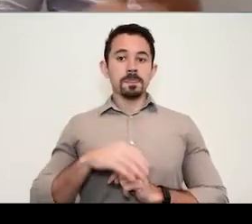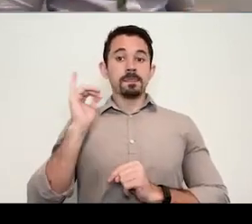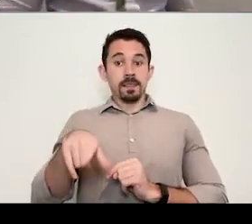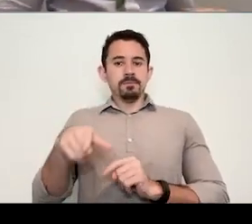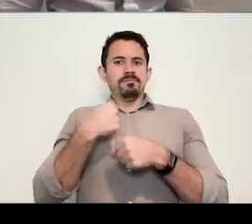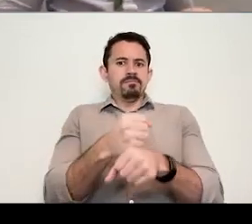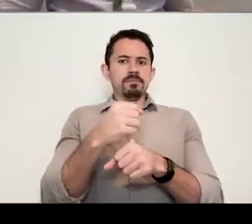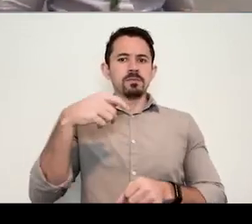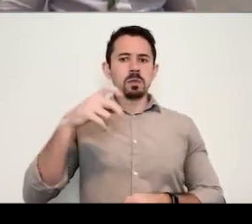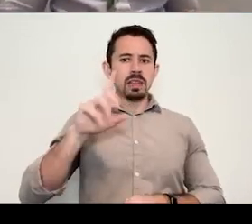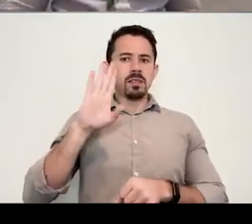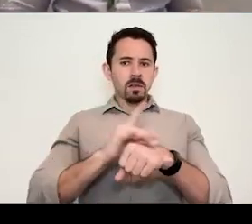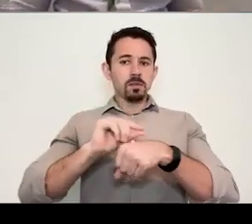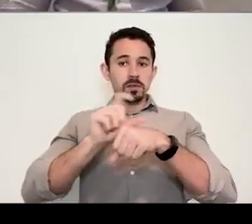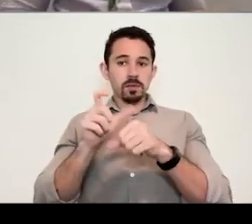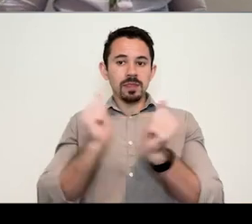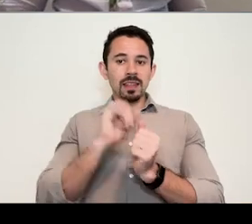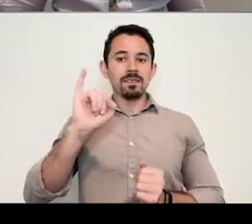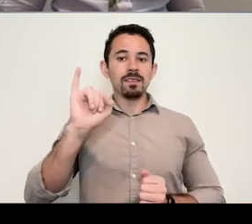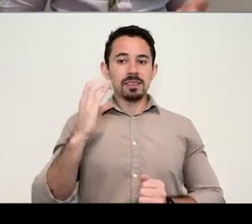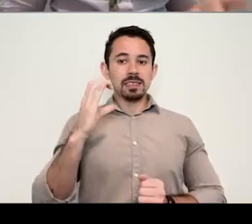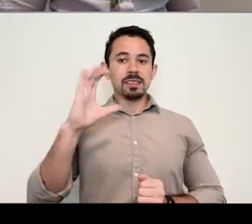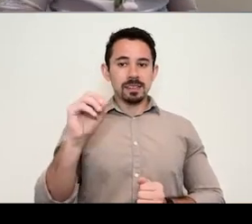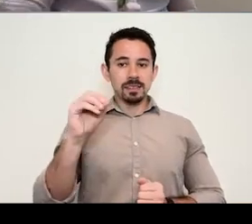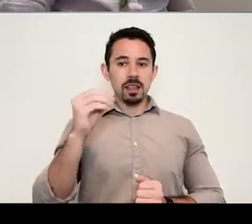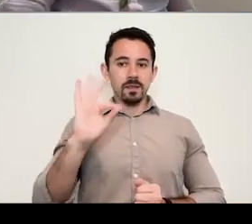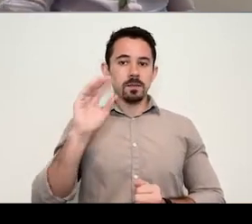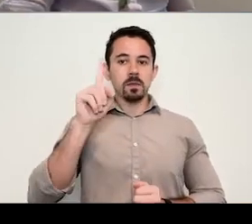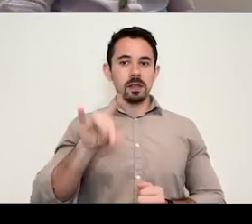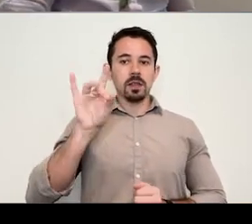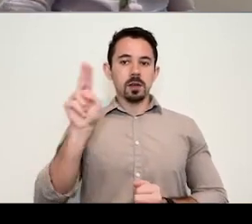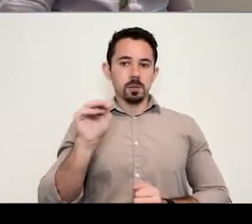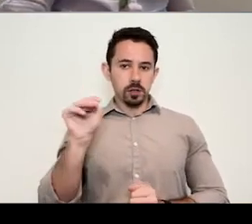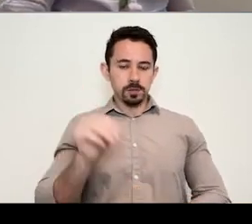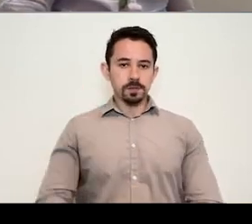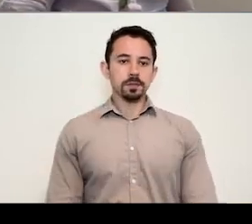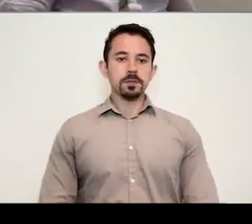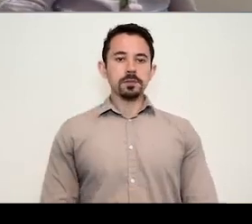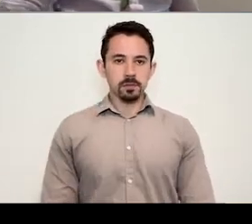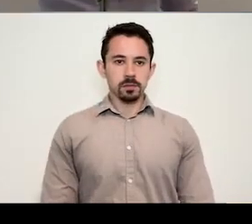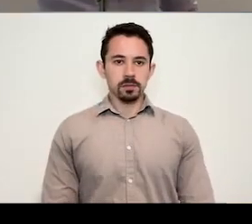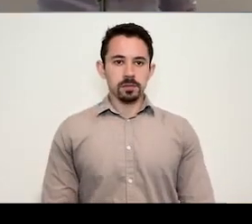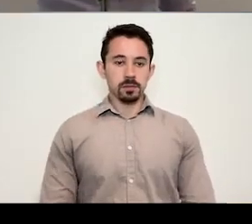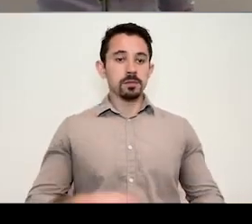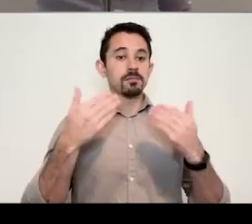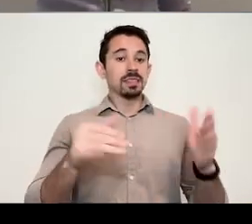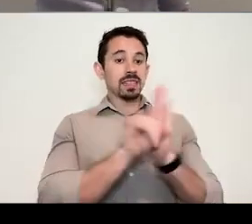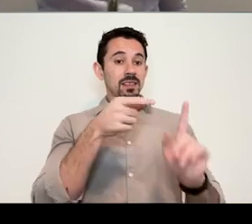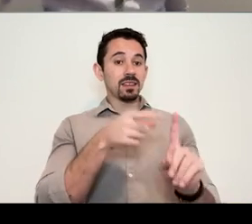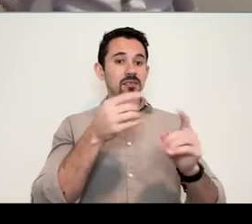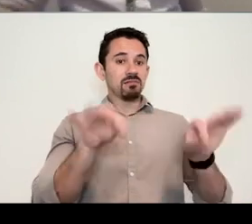intrinsically produces Pel biofilms and has an IC50 of 1.8 micromolar. So to identify the